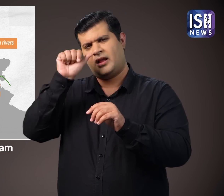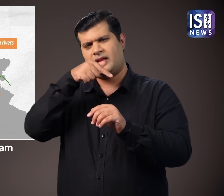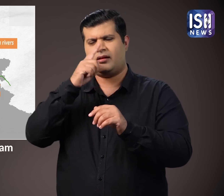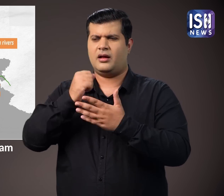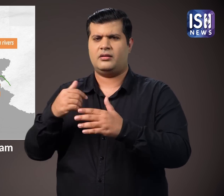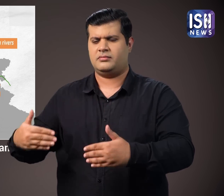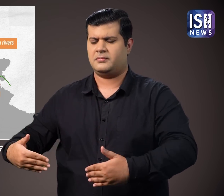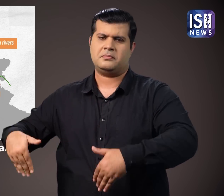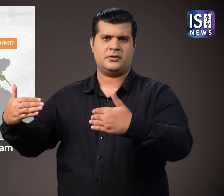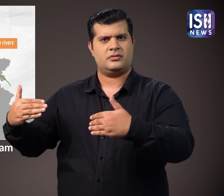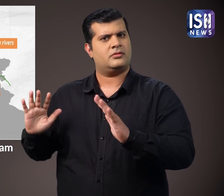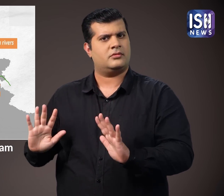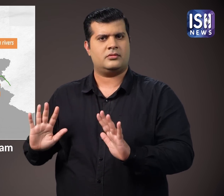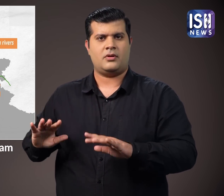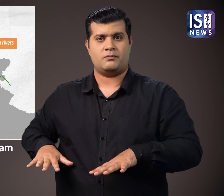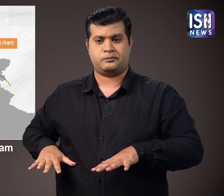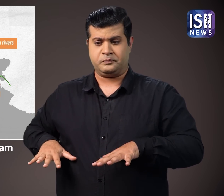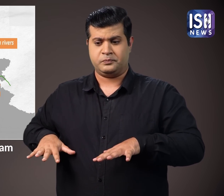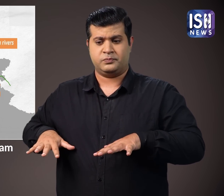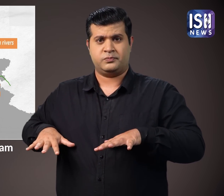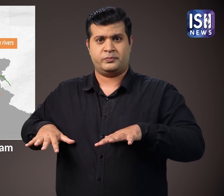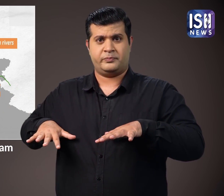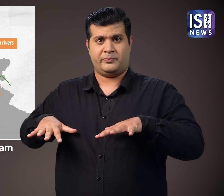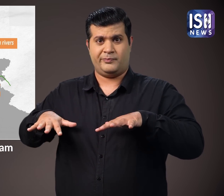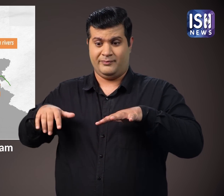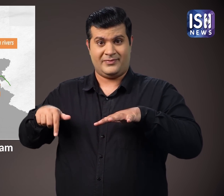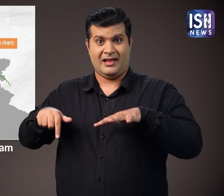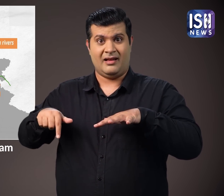India shut all the gates of both dams, causing water levels to rise.